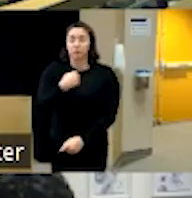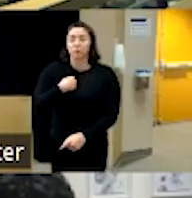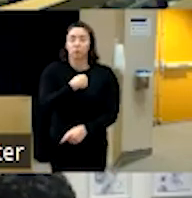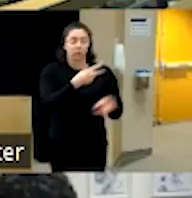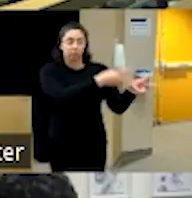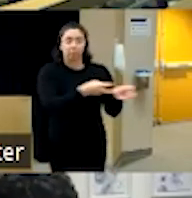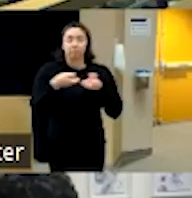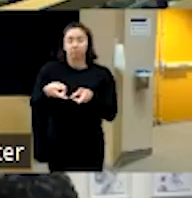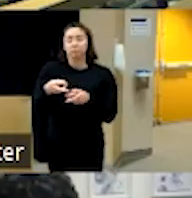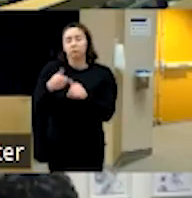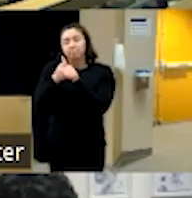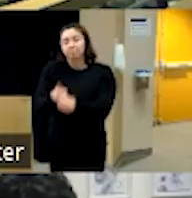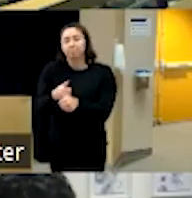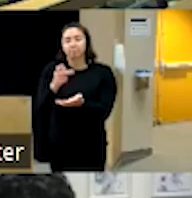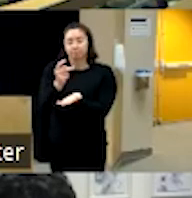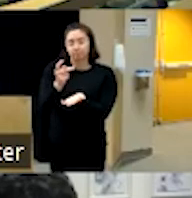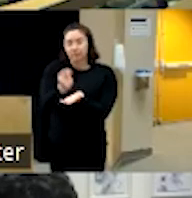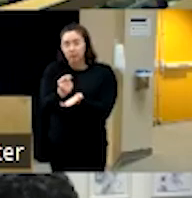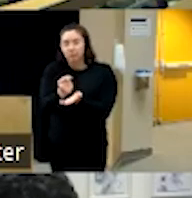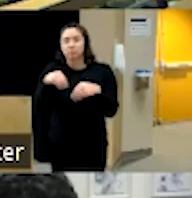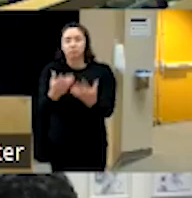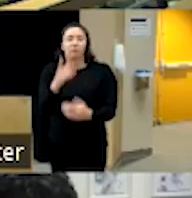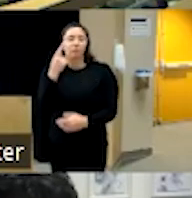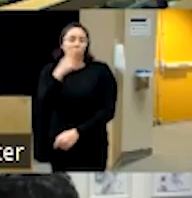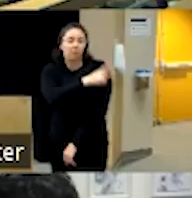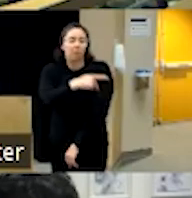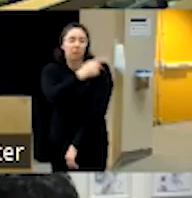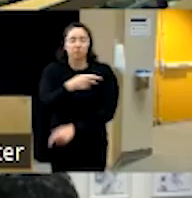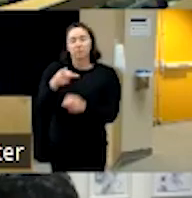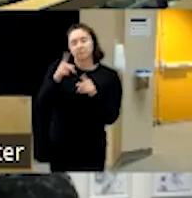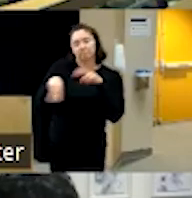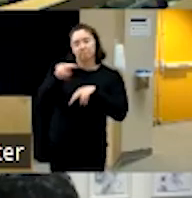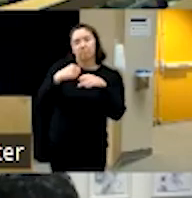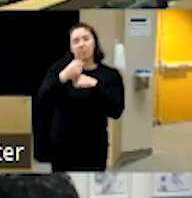patients to make sure that they would fit into our programs and we would also